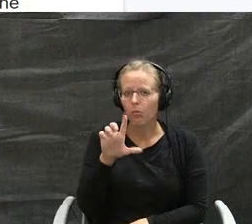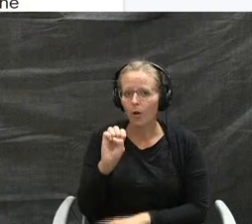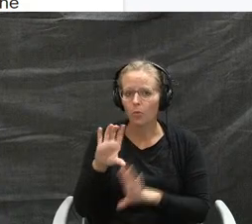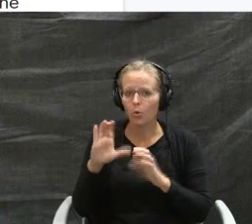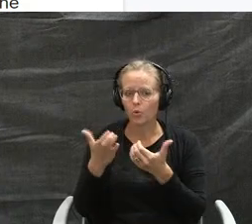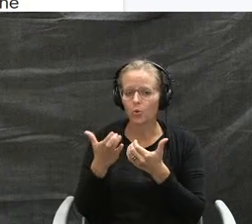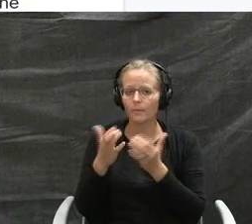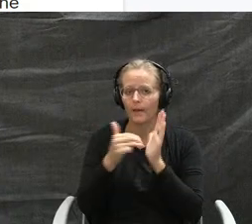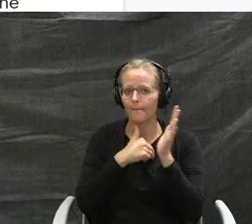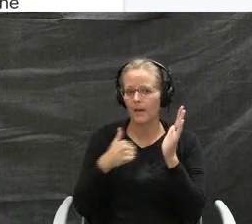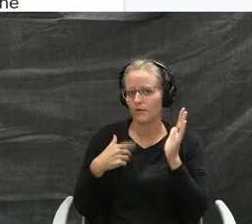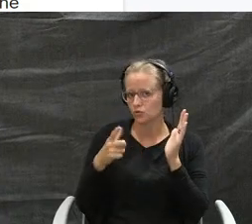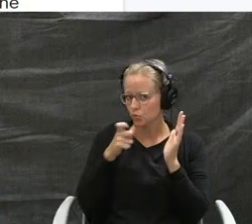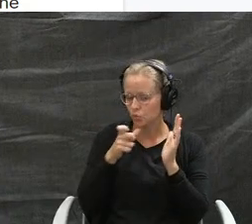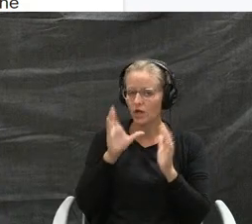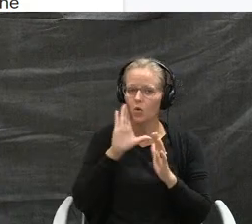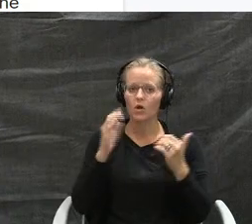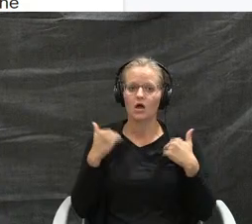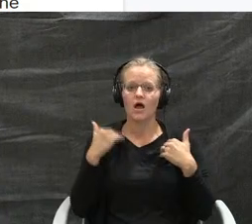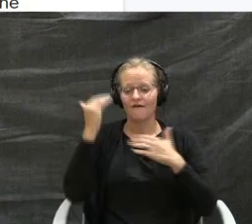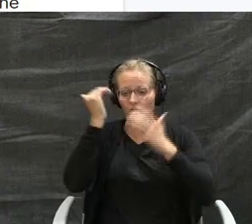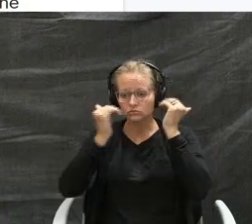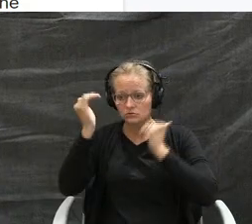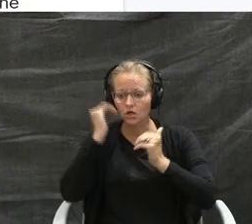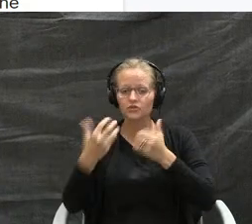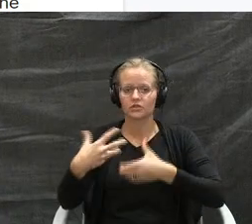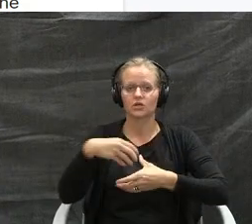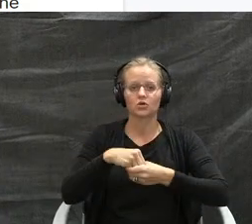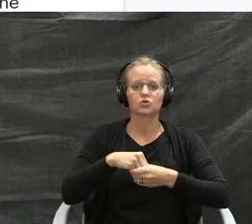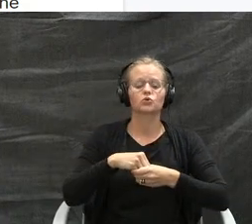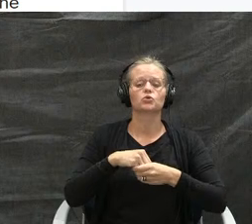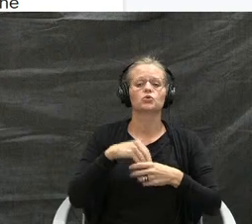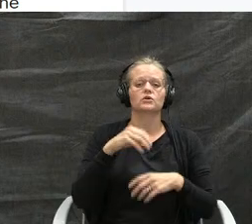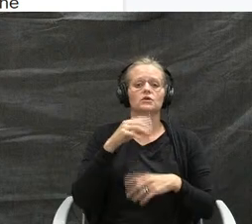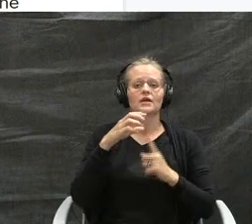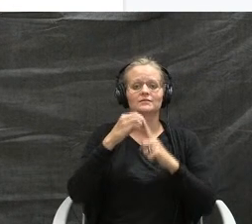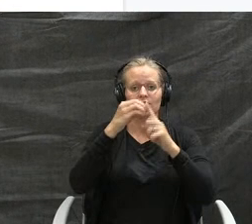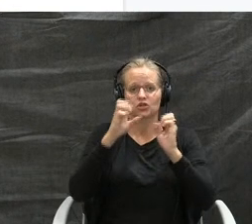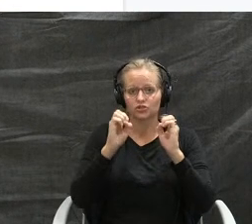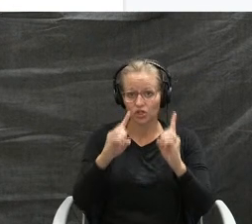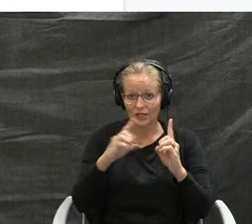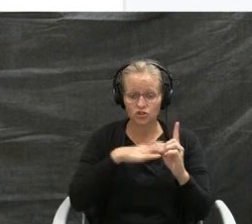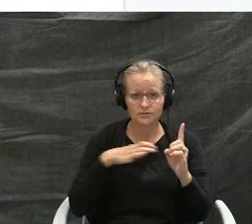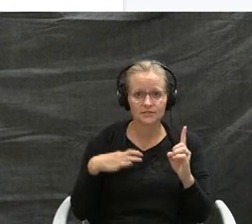and their adults? That will include Gray level classroom teachers, special education staff, specialists,